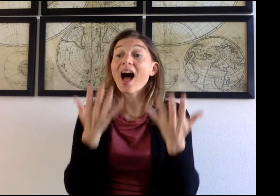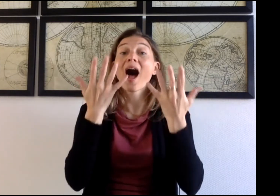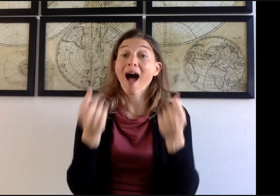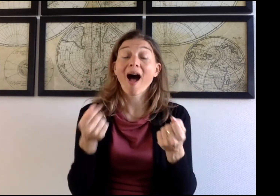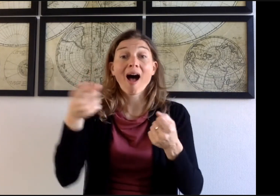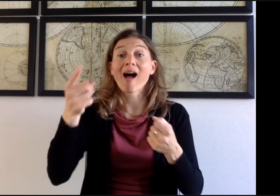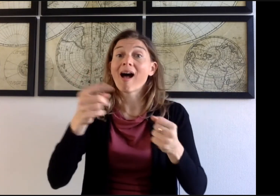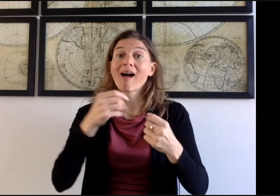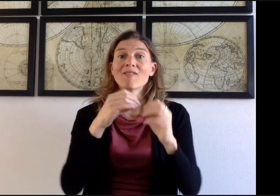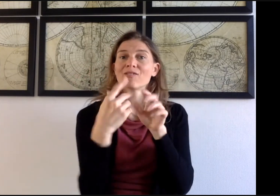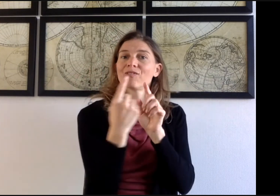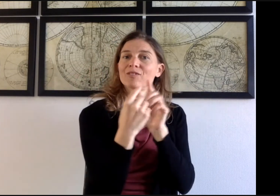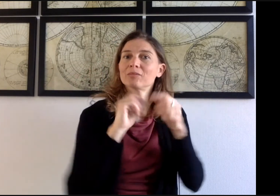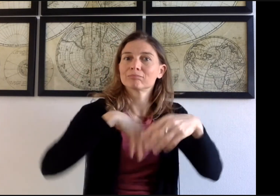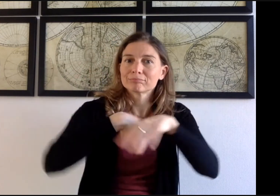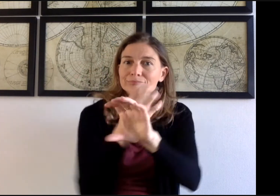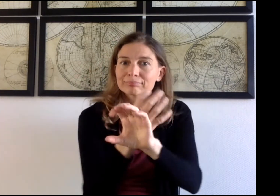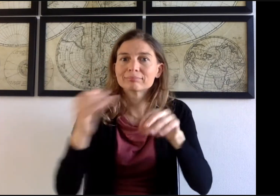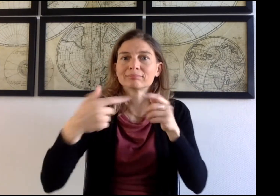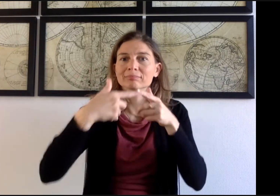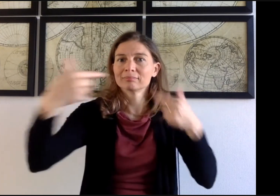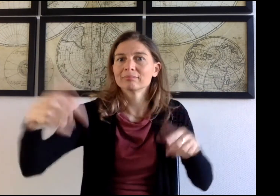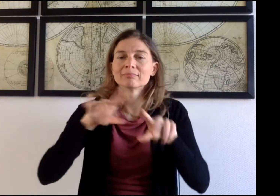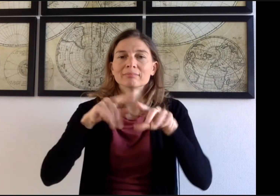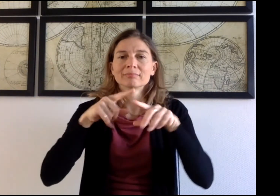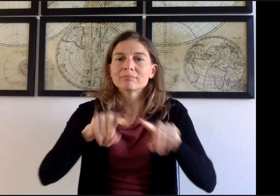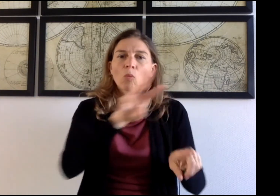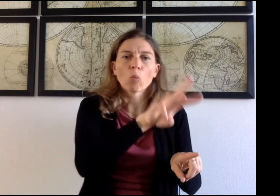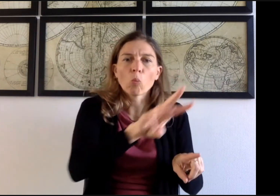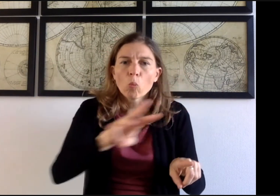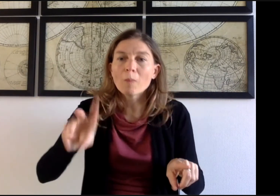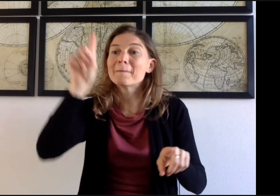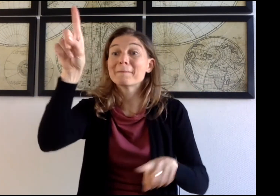and then we have infections and abuse in residential institutions